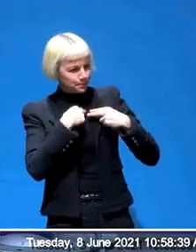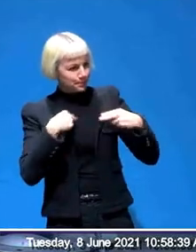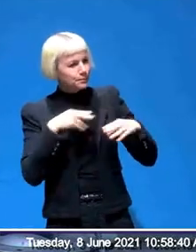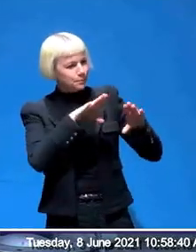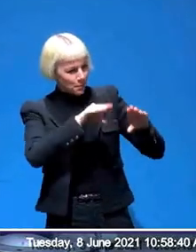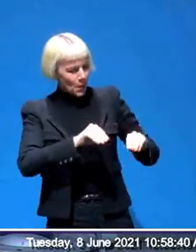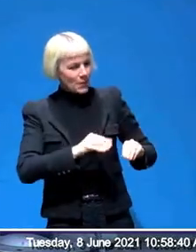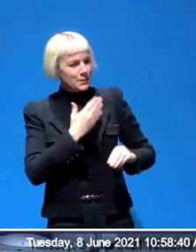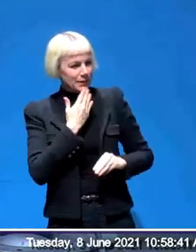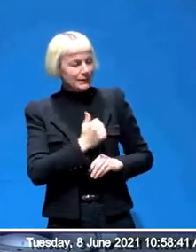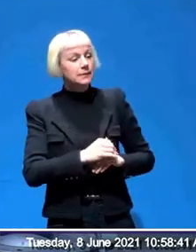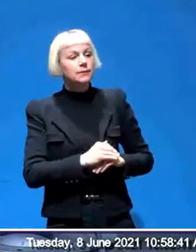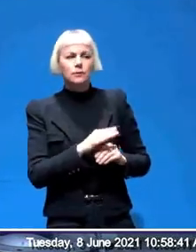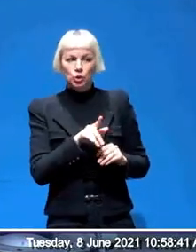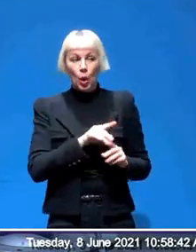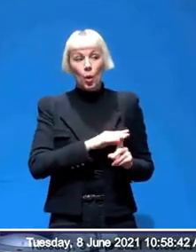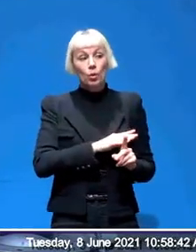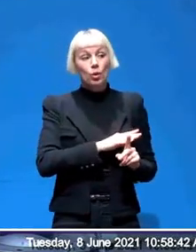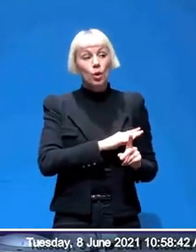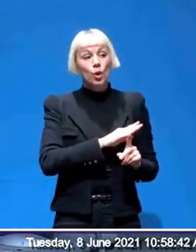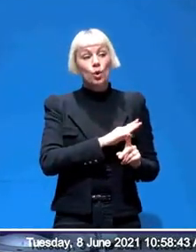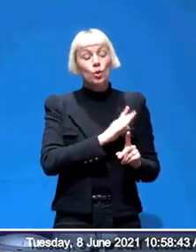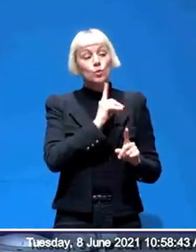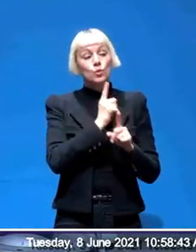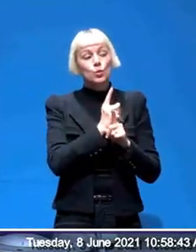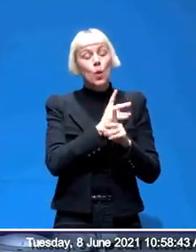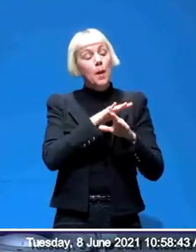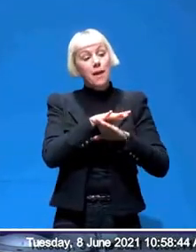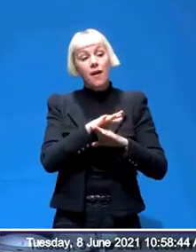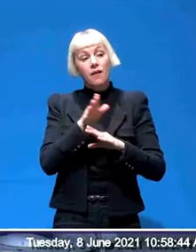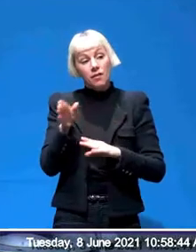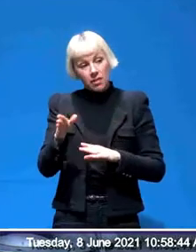First of all, in relation to Windamere Park, and you were told that a report